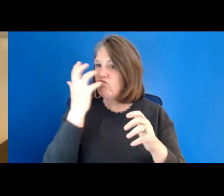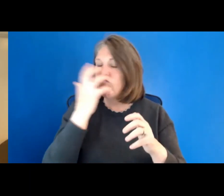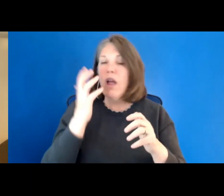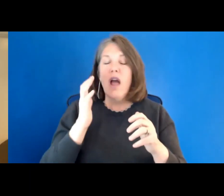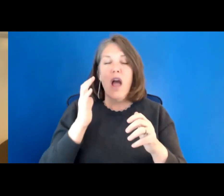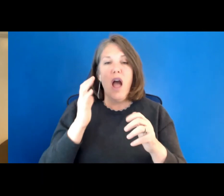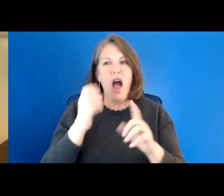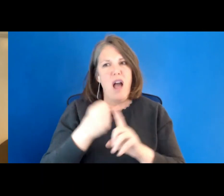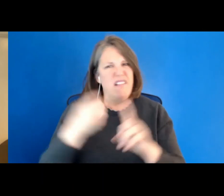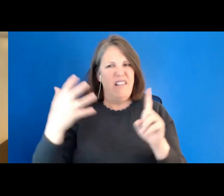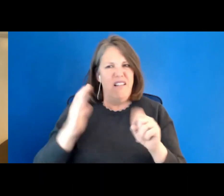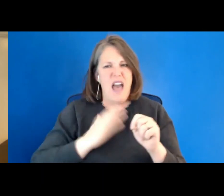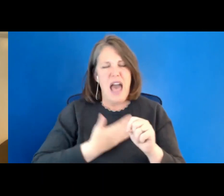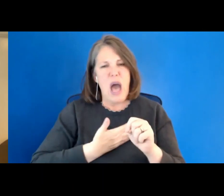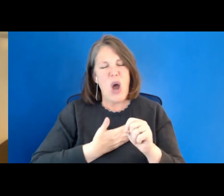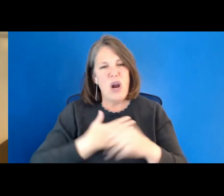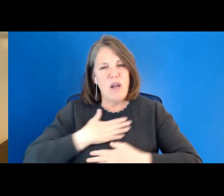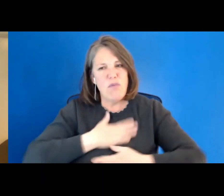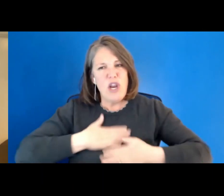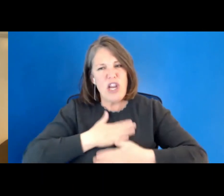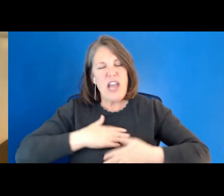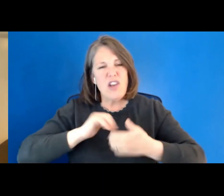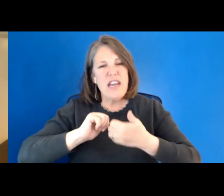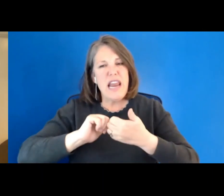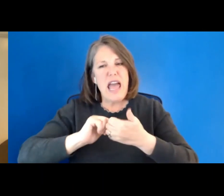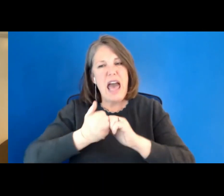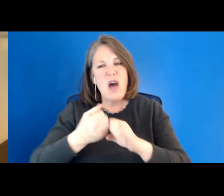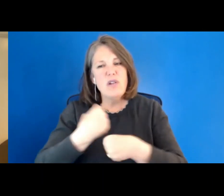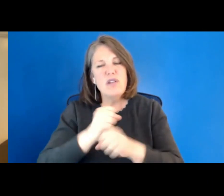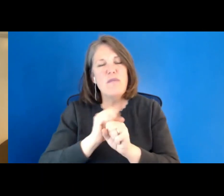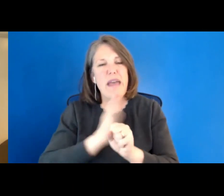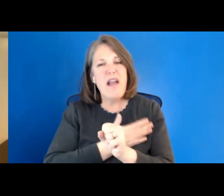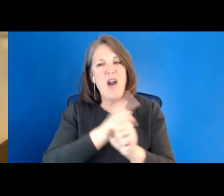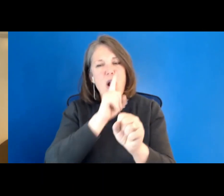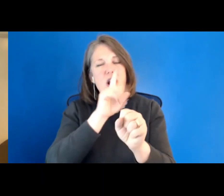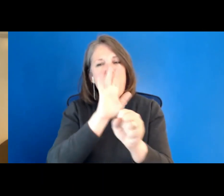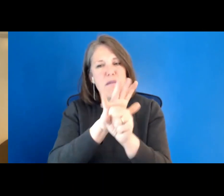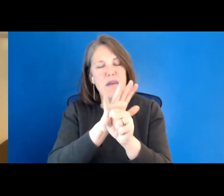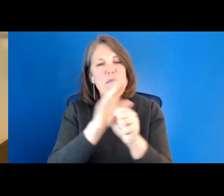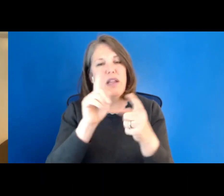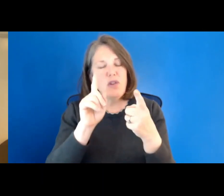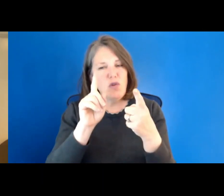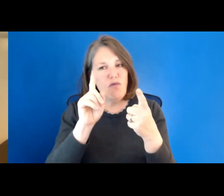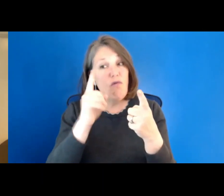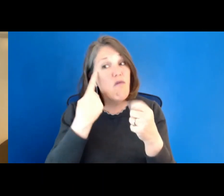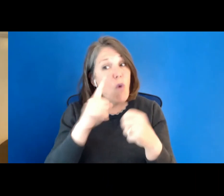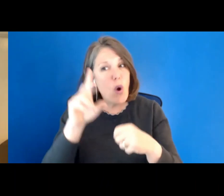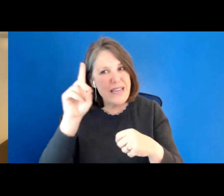17:49:56 how to make our commitments to disability access a reality.